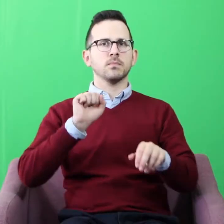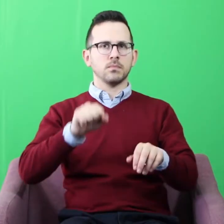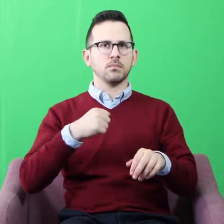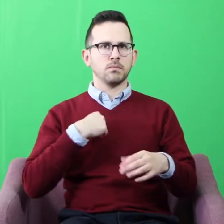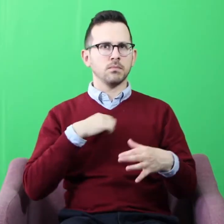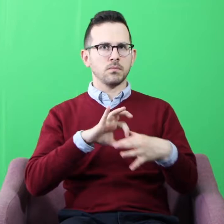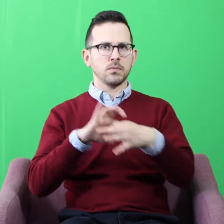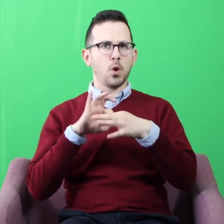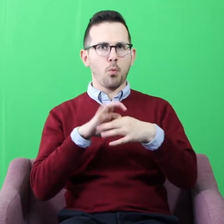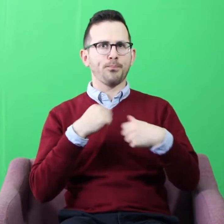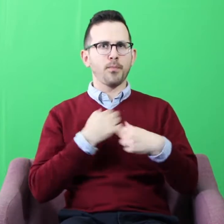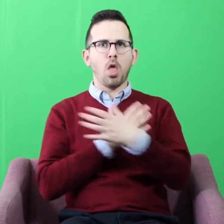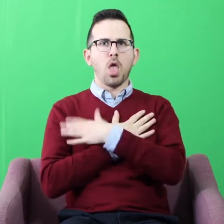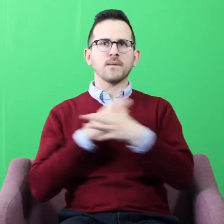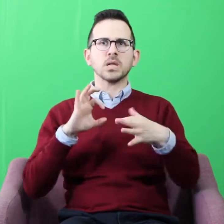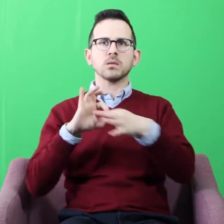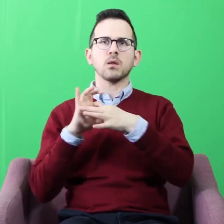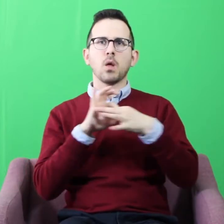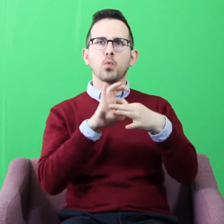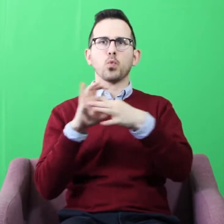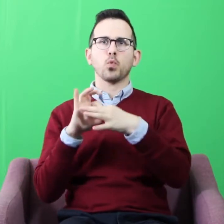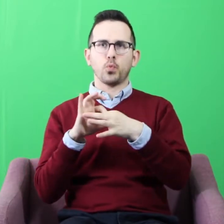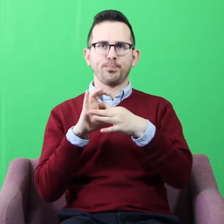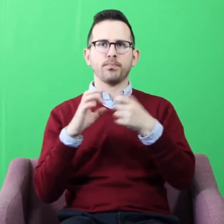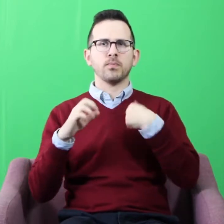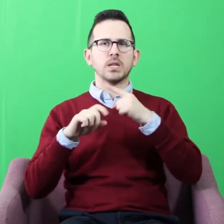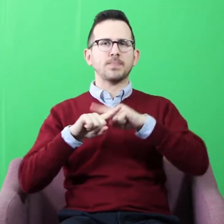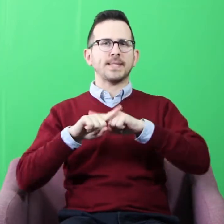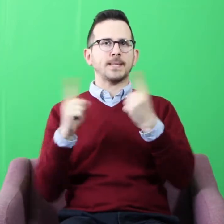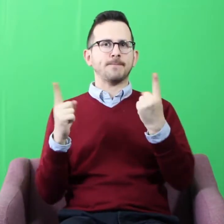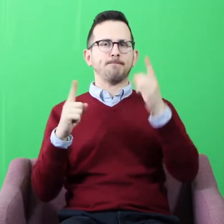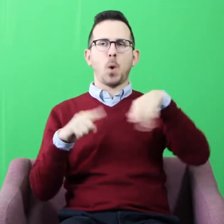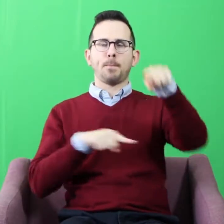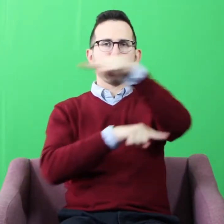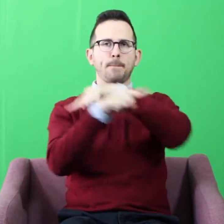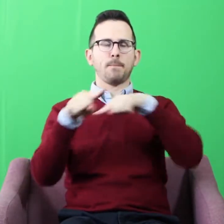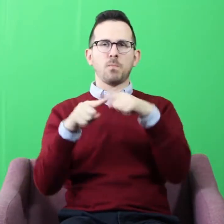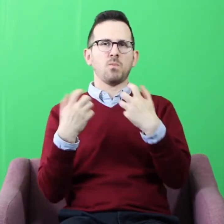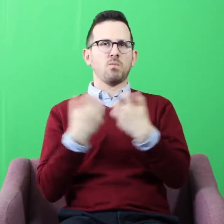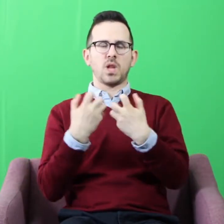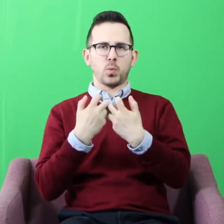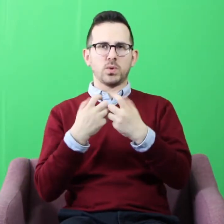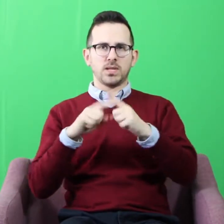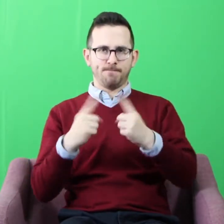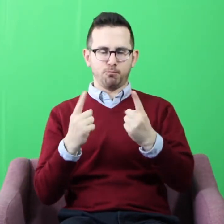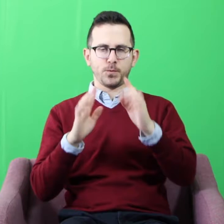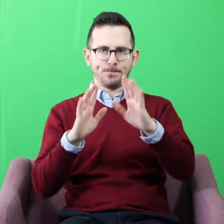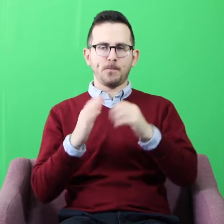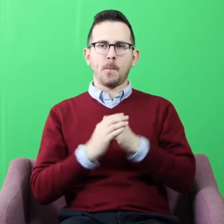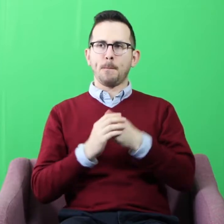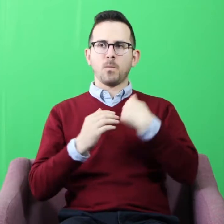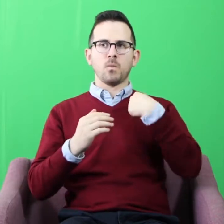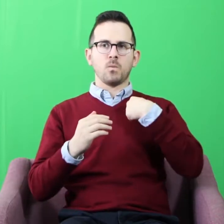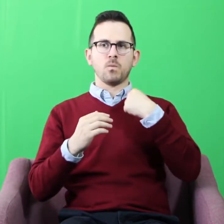I use networking, in fact I love networking. I may see it differently to other people.